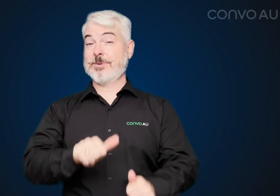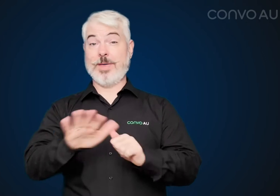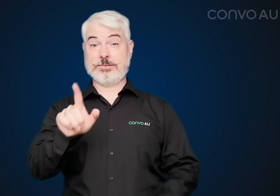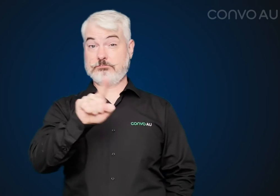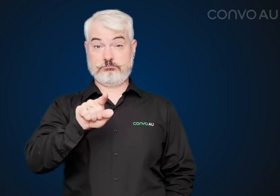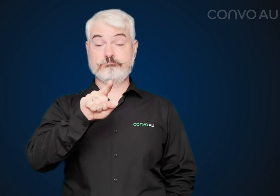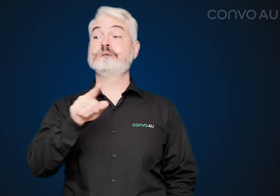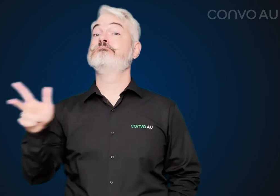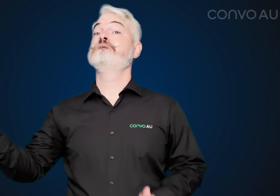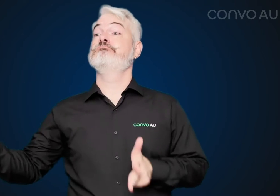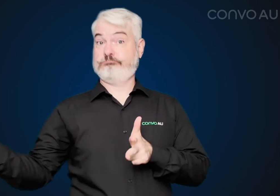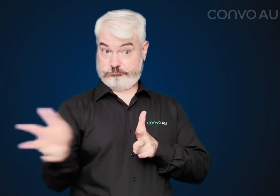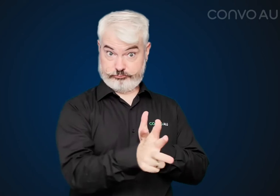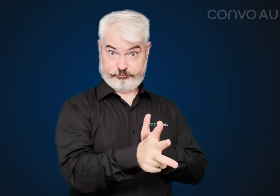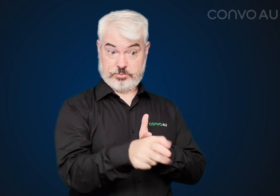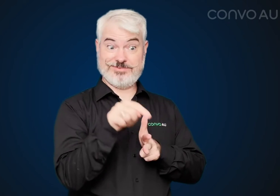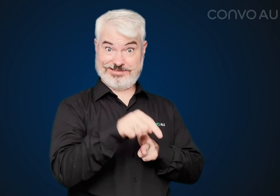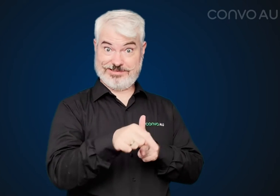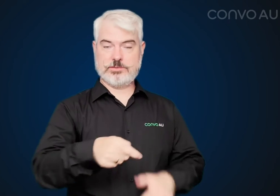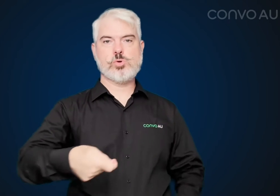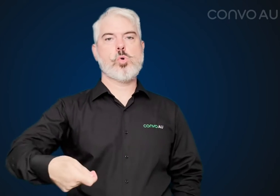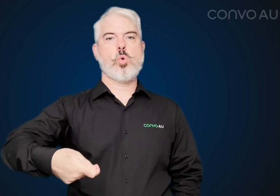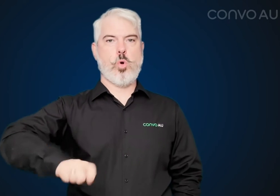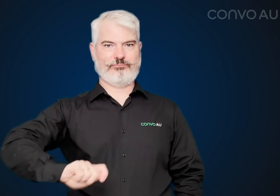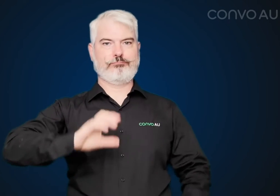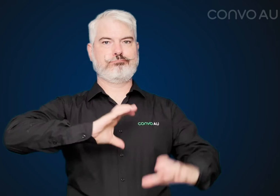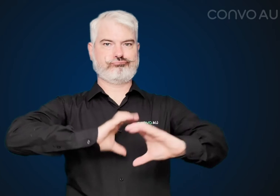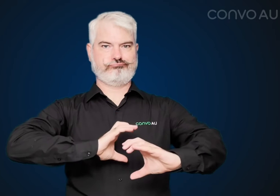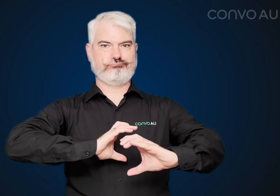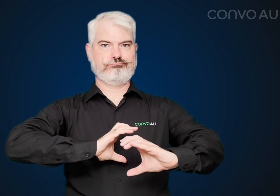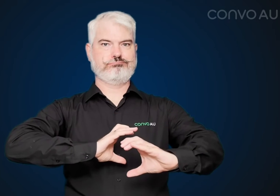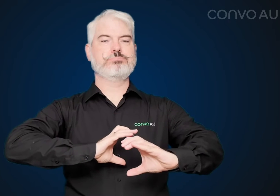Turn off the engine,